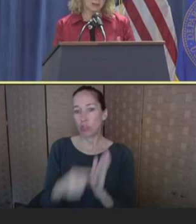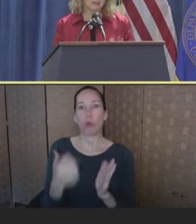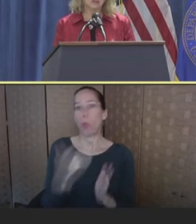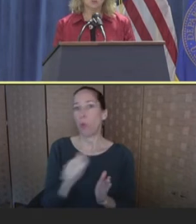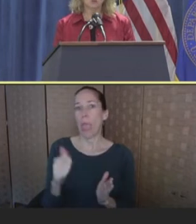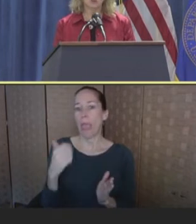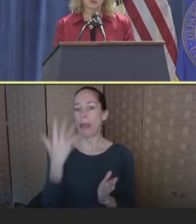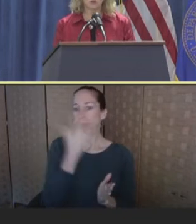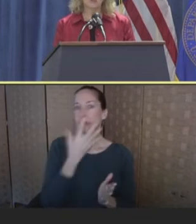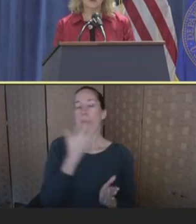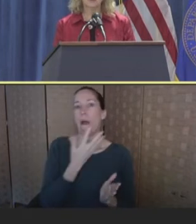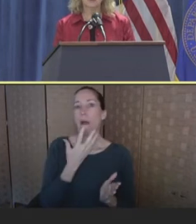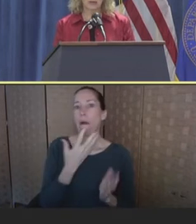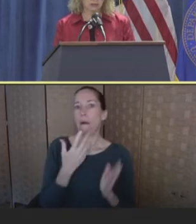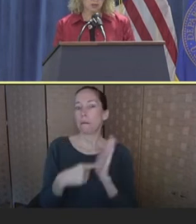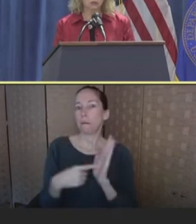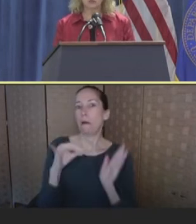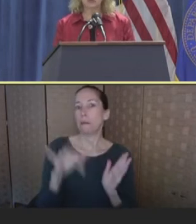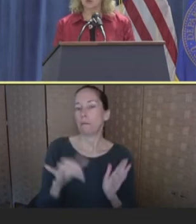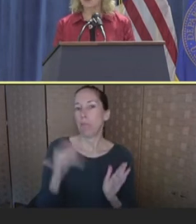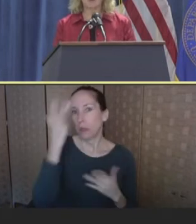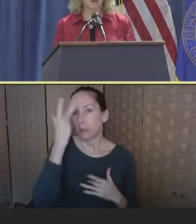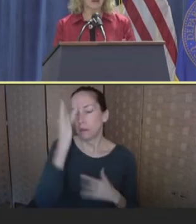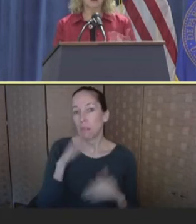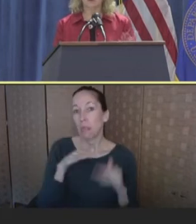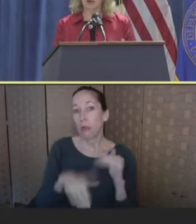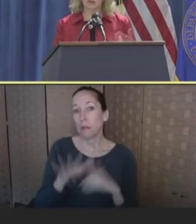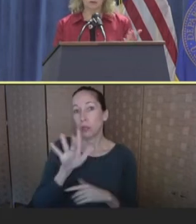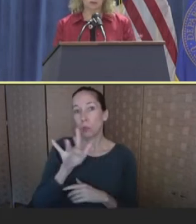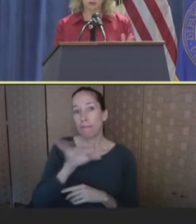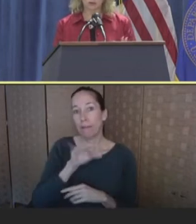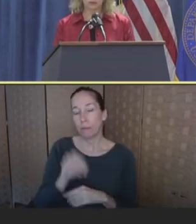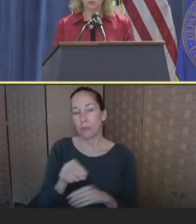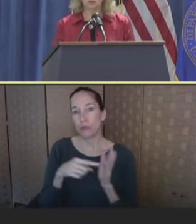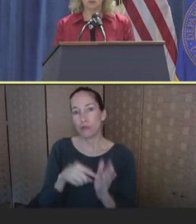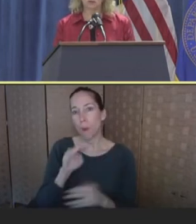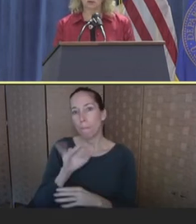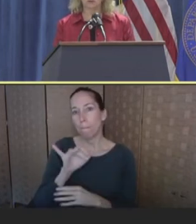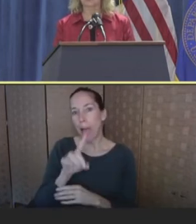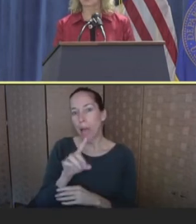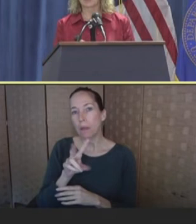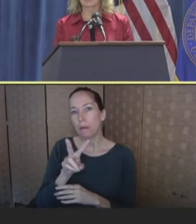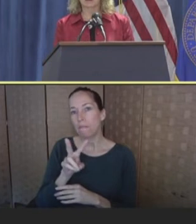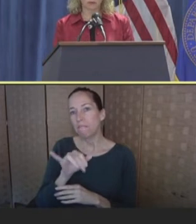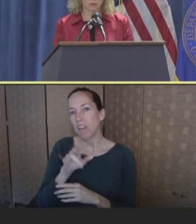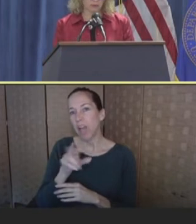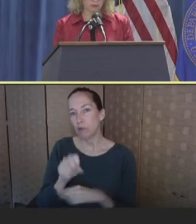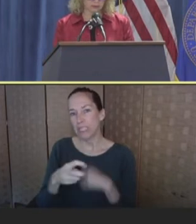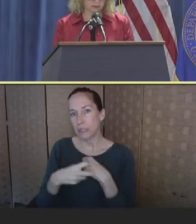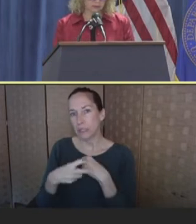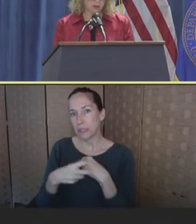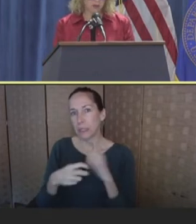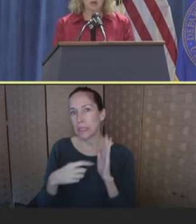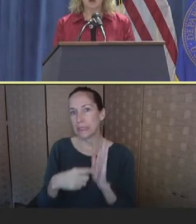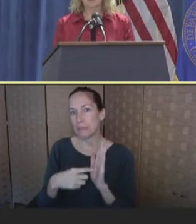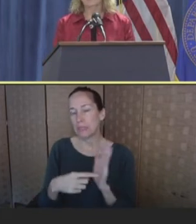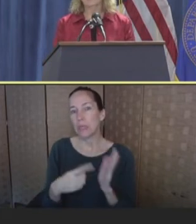than 25 percent do show mild viral symptoms that we can confuse with any other viral illness.